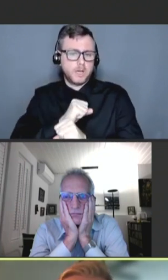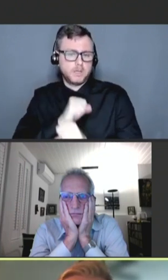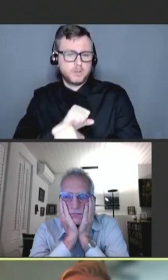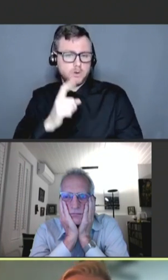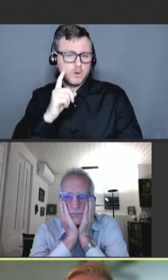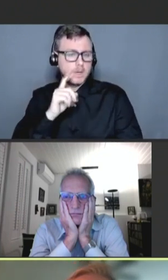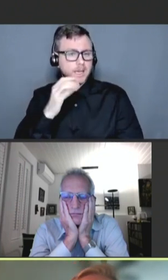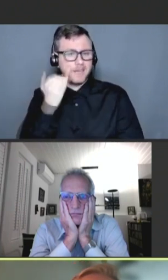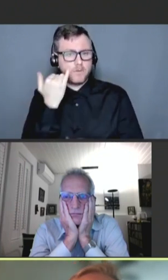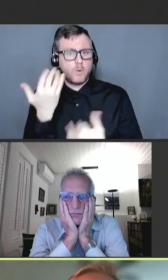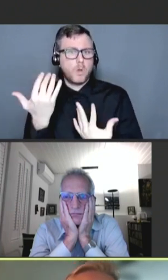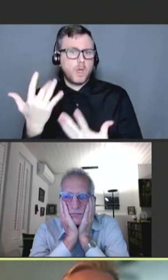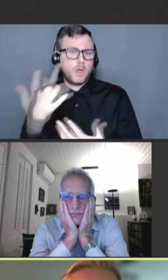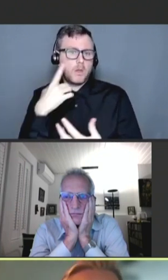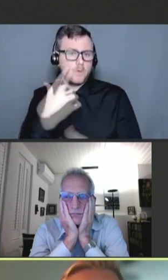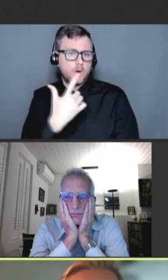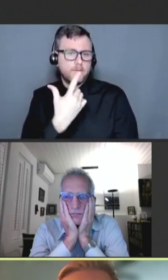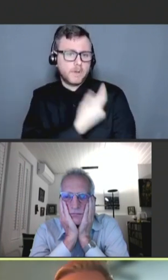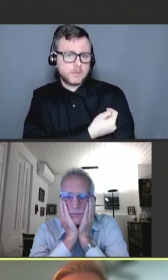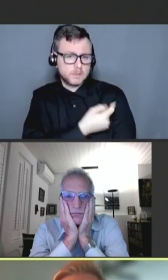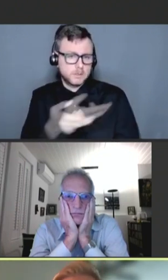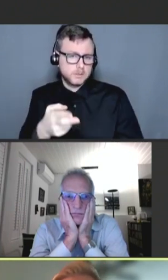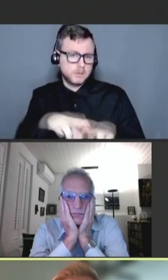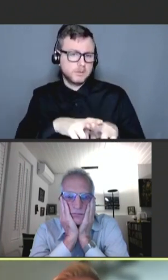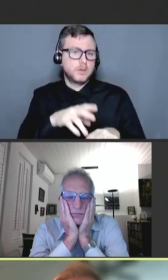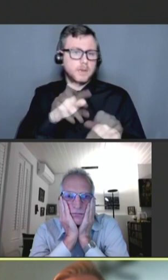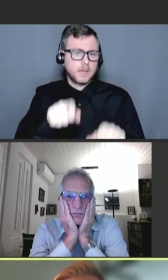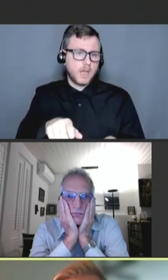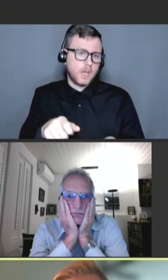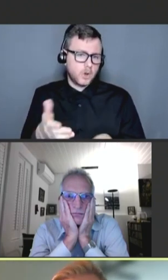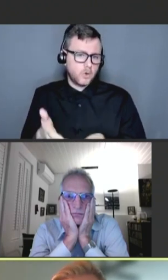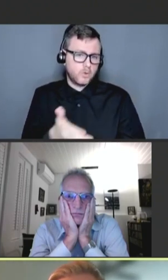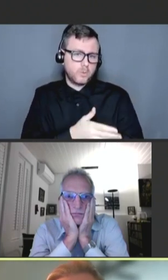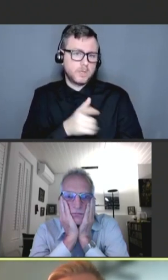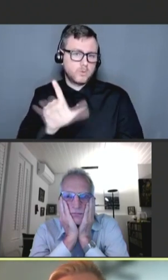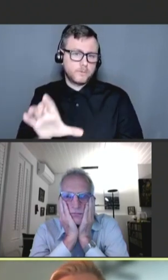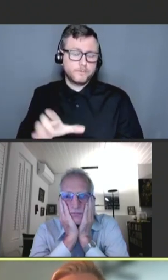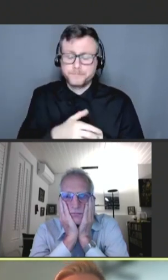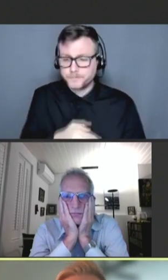terms of preventing Long-COVID. Evidence from two studies suggests that two doses could be